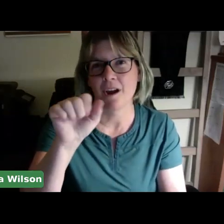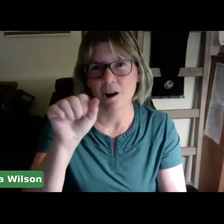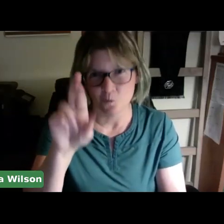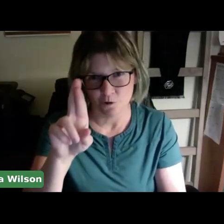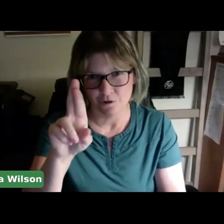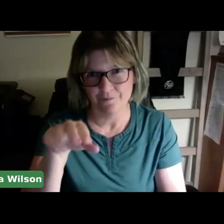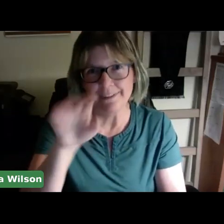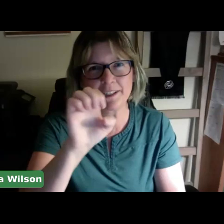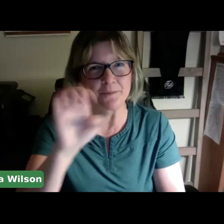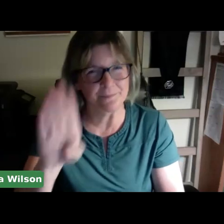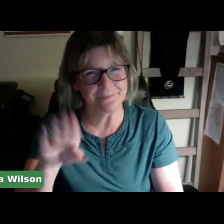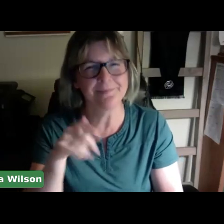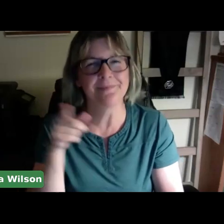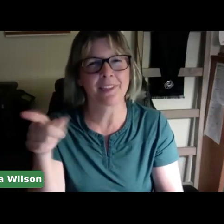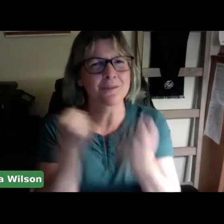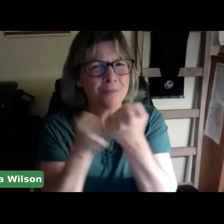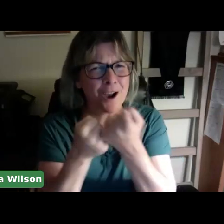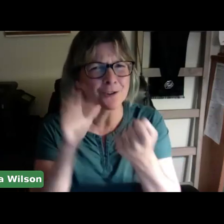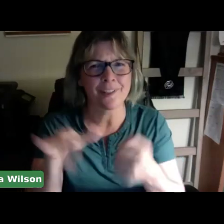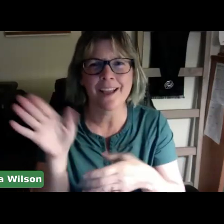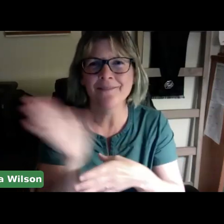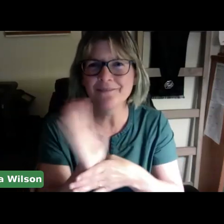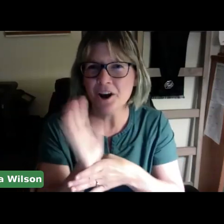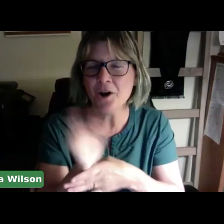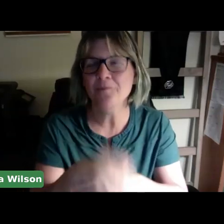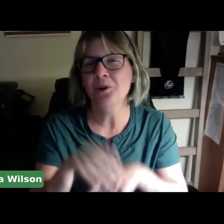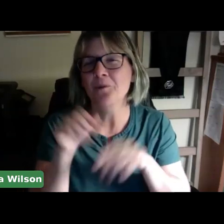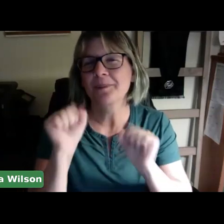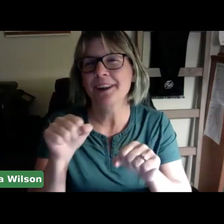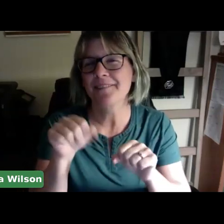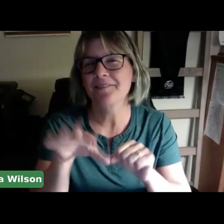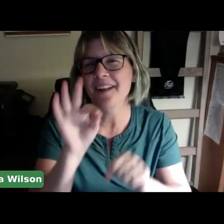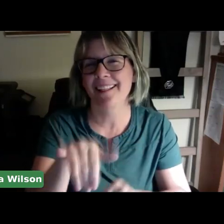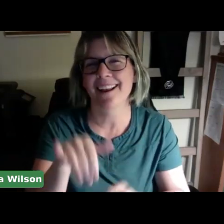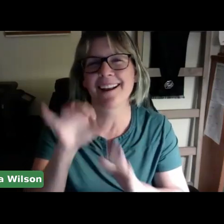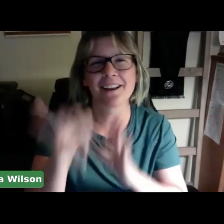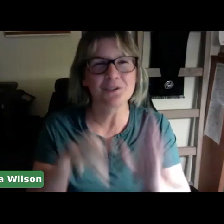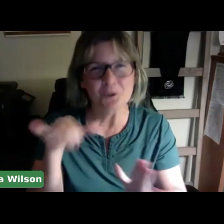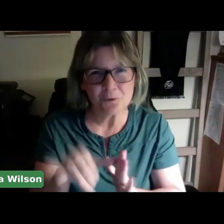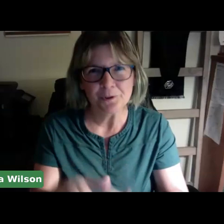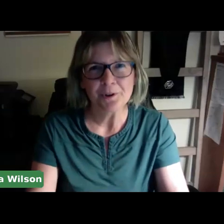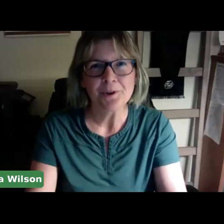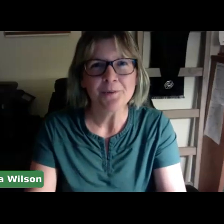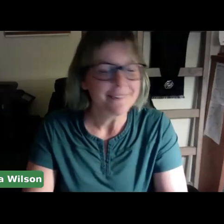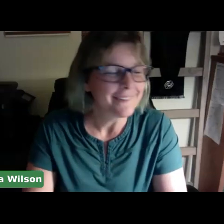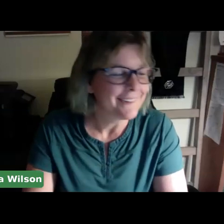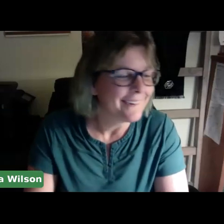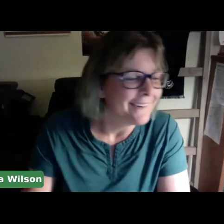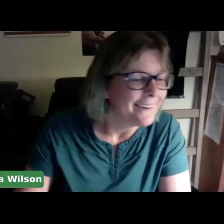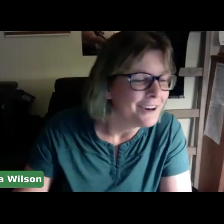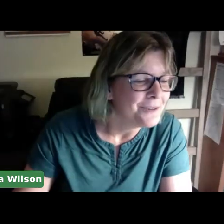Eddie Bower. Is one they sponsored the film. And so you can find that on YouTube if you